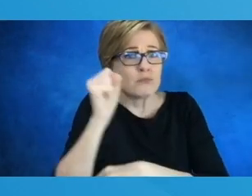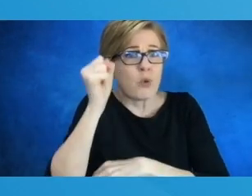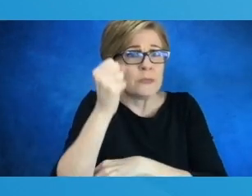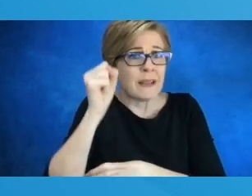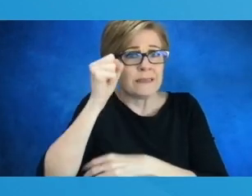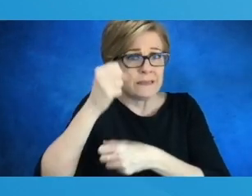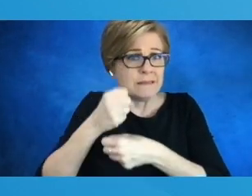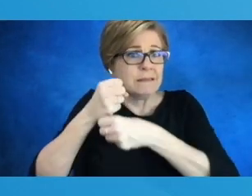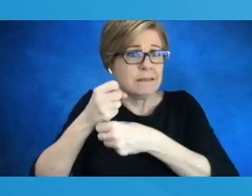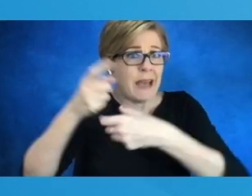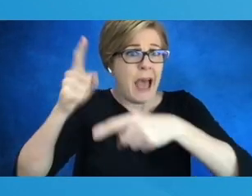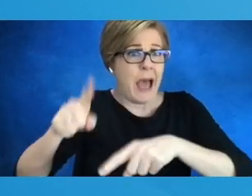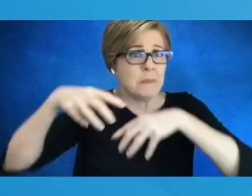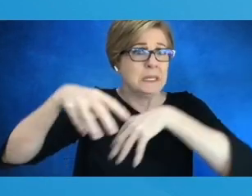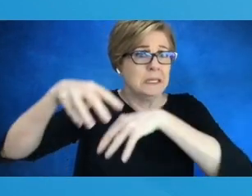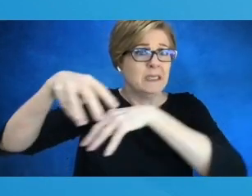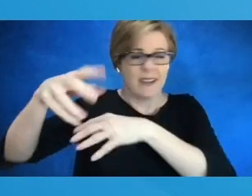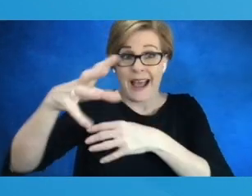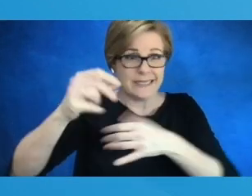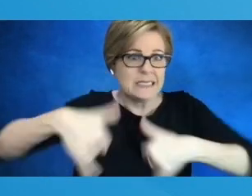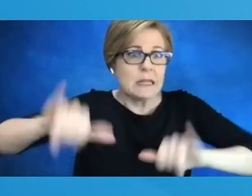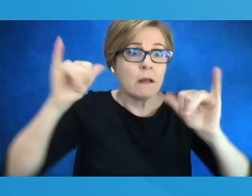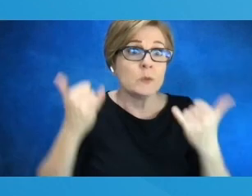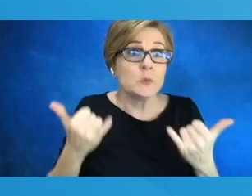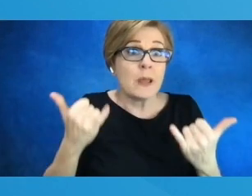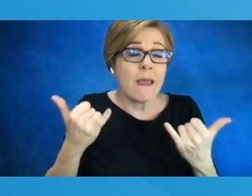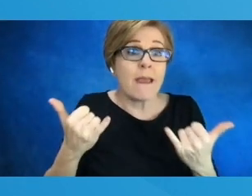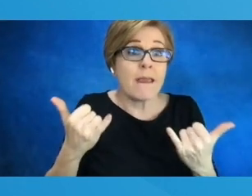So, the story doesn't end with the Civil War.